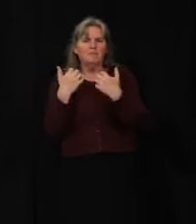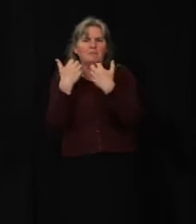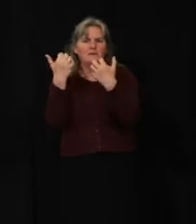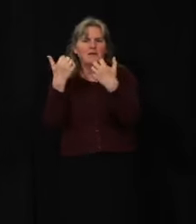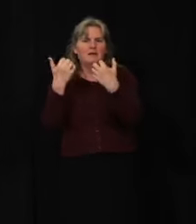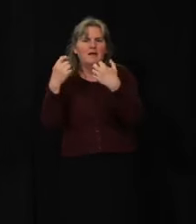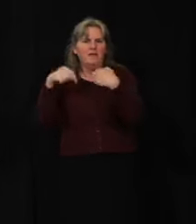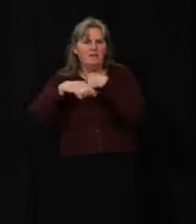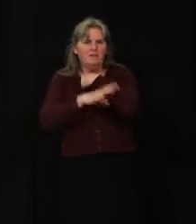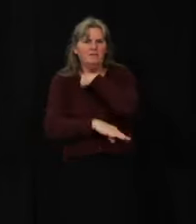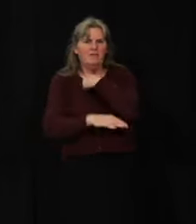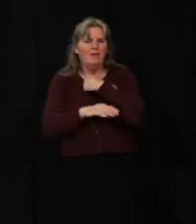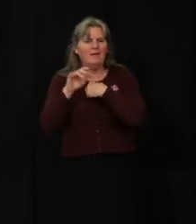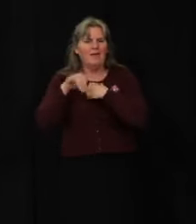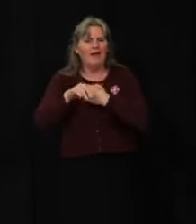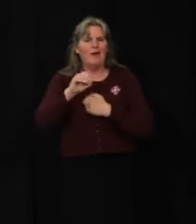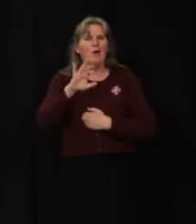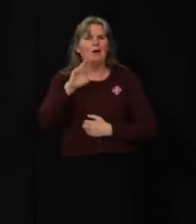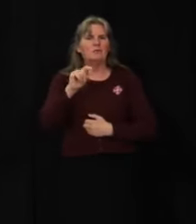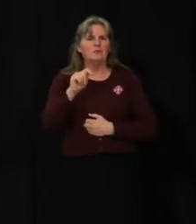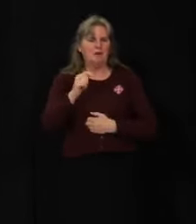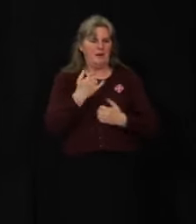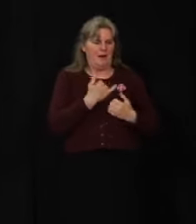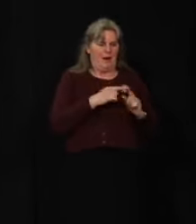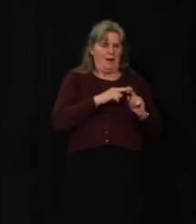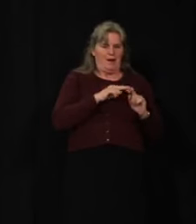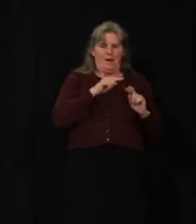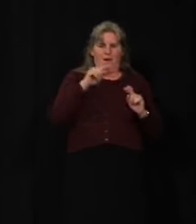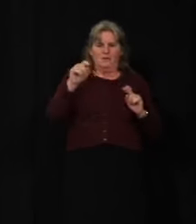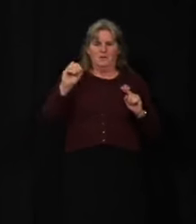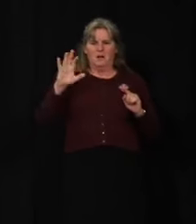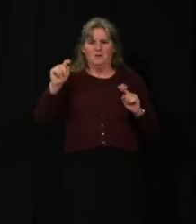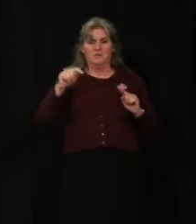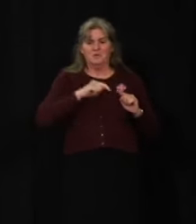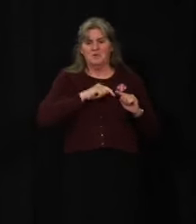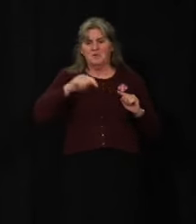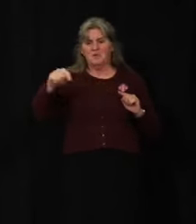that what we expect intimately get to vaccine, then yes.